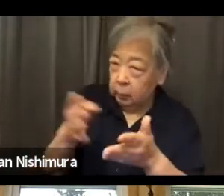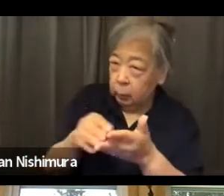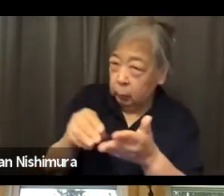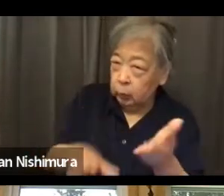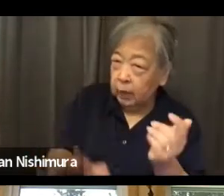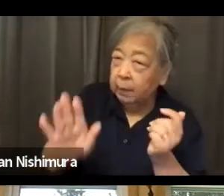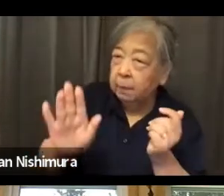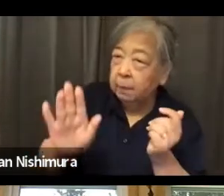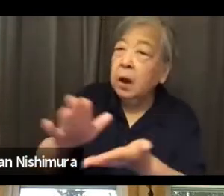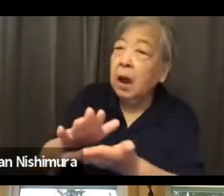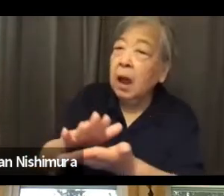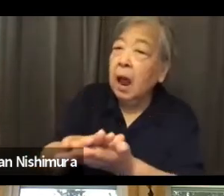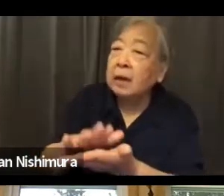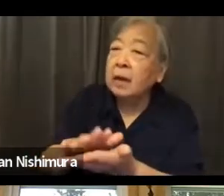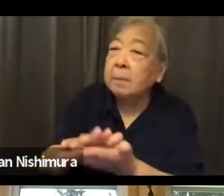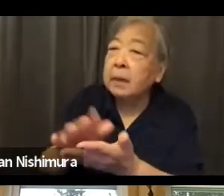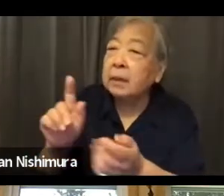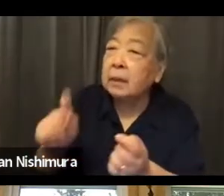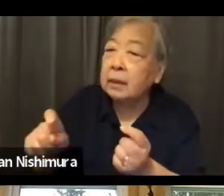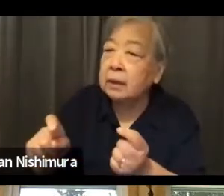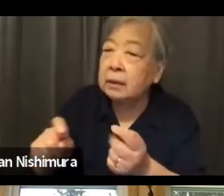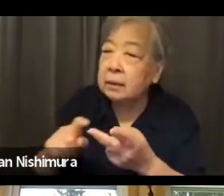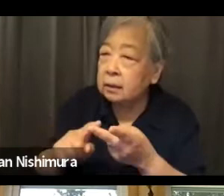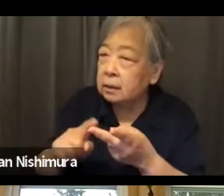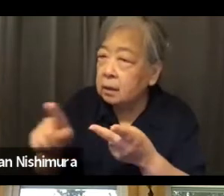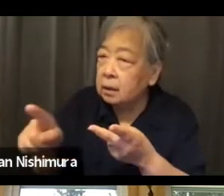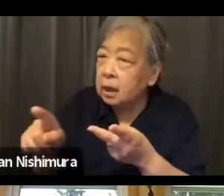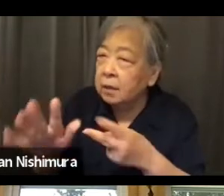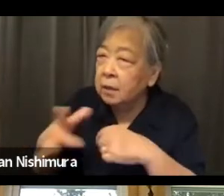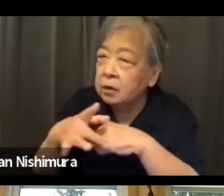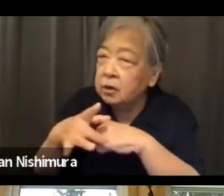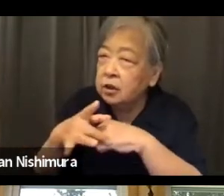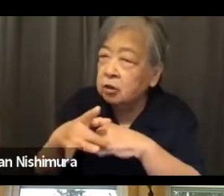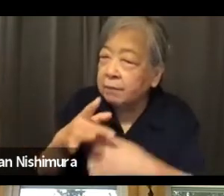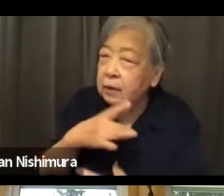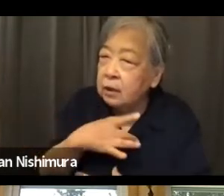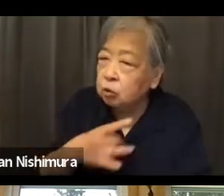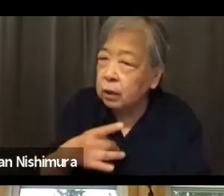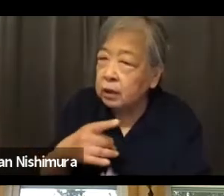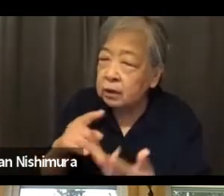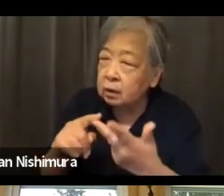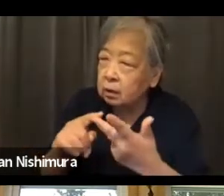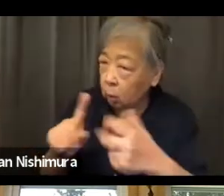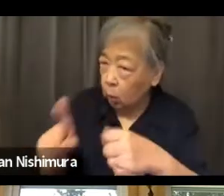on their geographical interests, the time that they wish to study abroad.